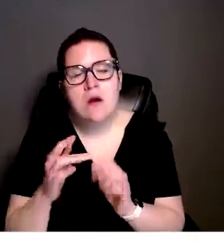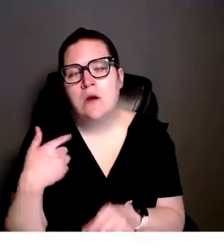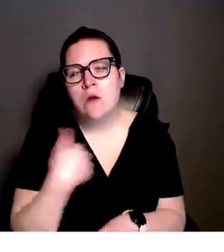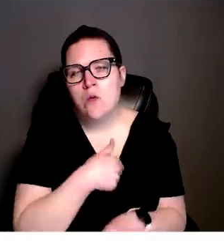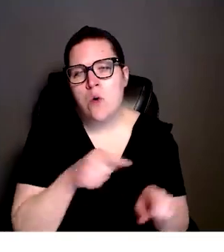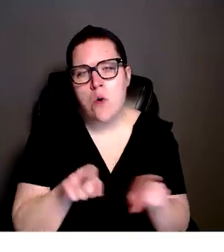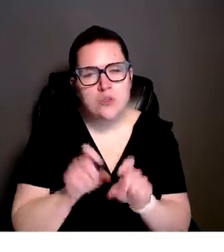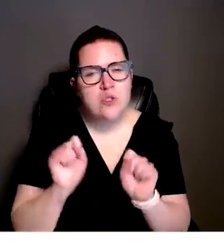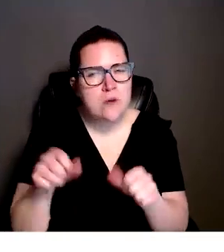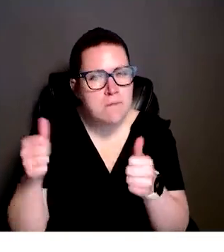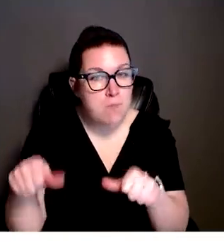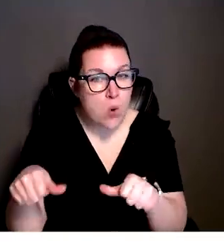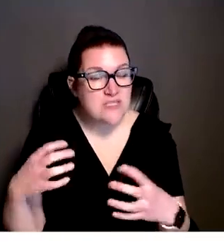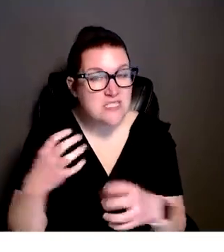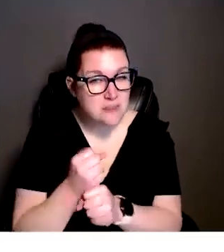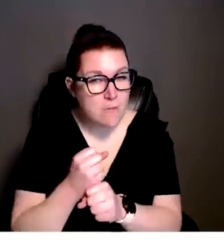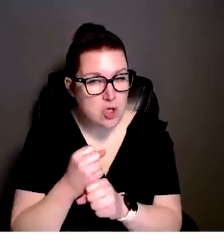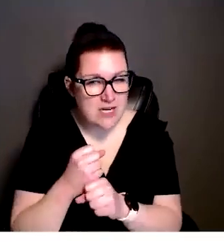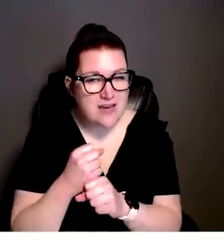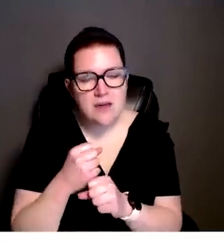a summary of sort of number of people that are served.